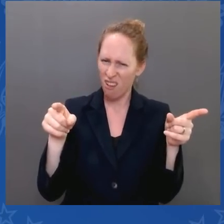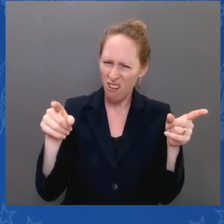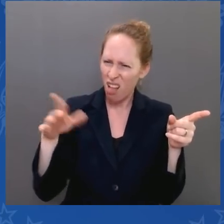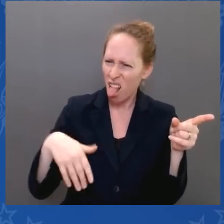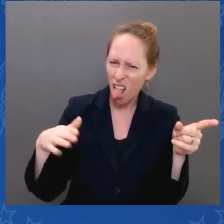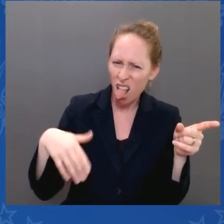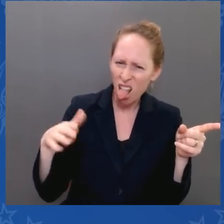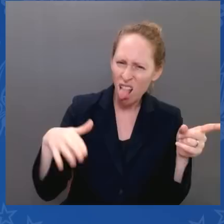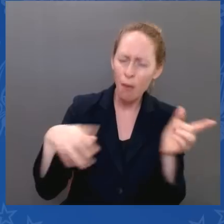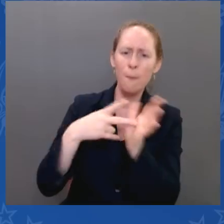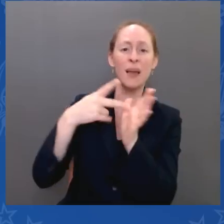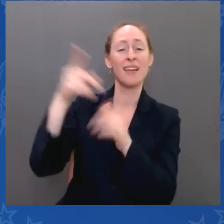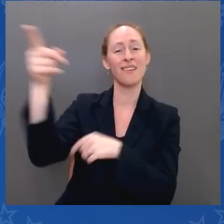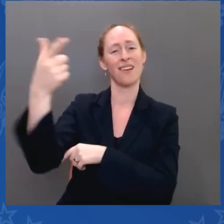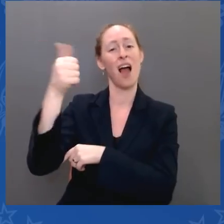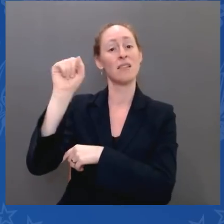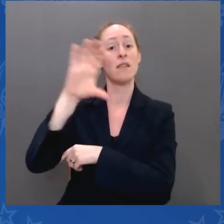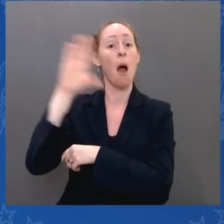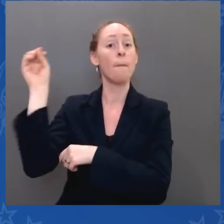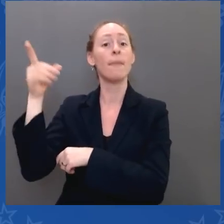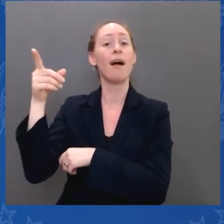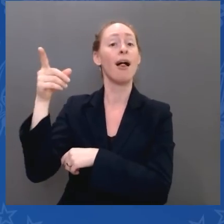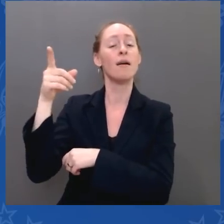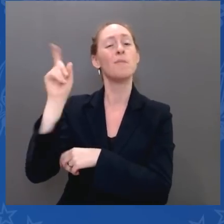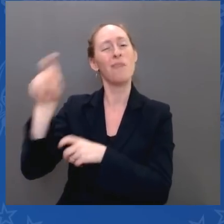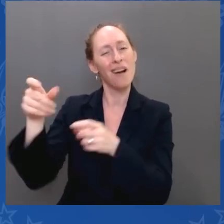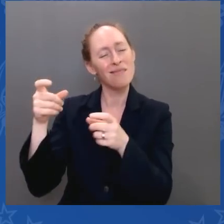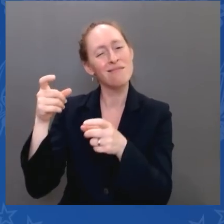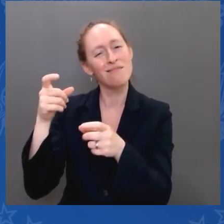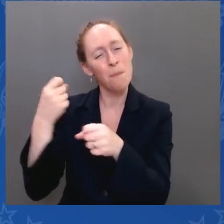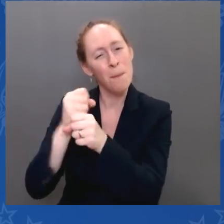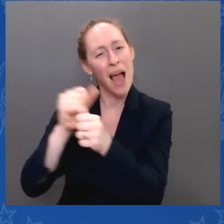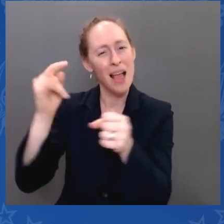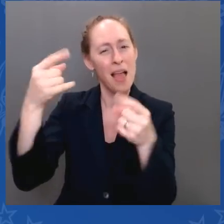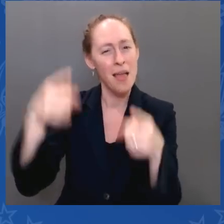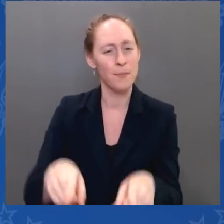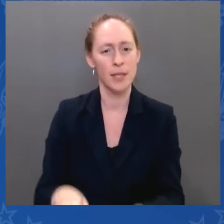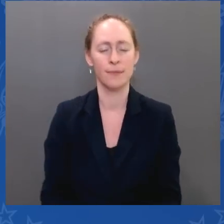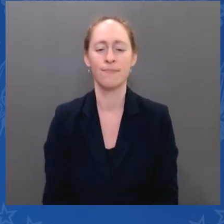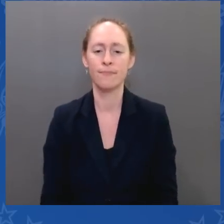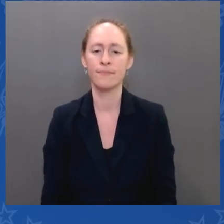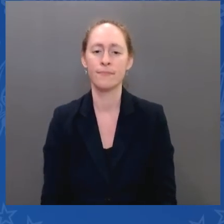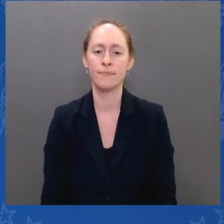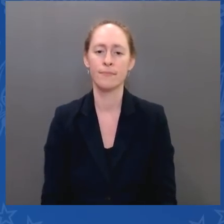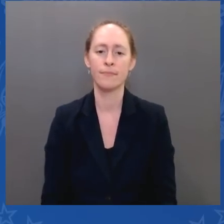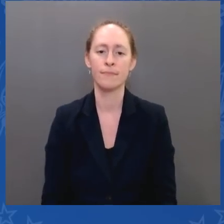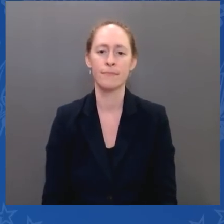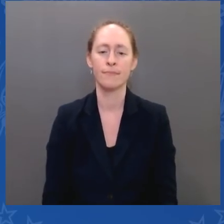Of course, energy markets remain highly volatile, and that's especially true in the current environment with the additional disruption